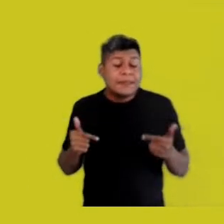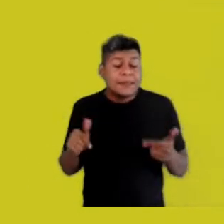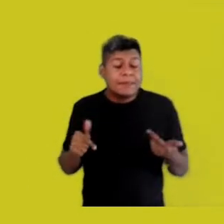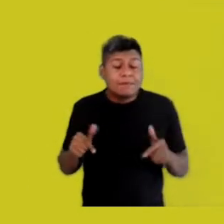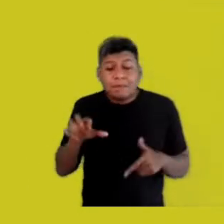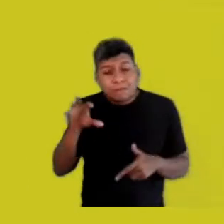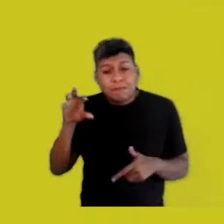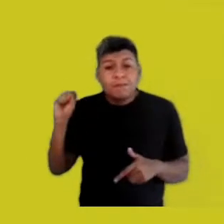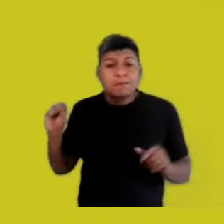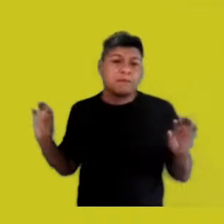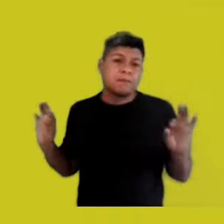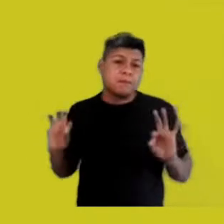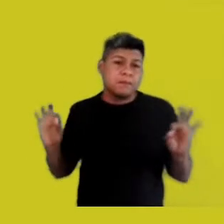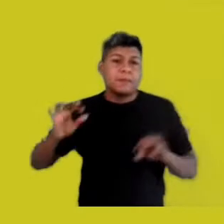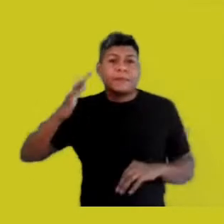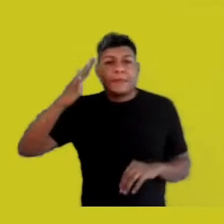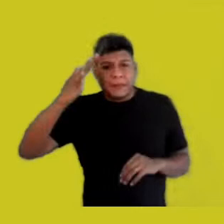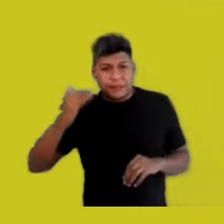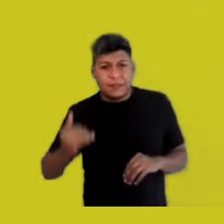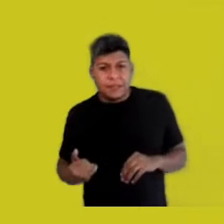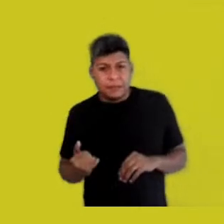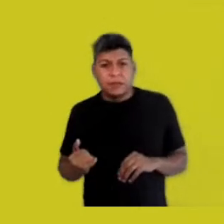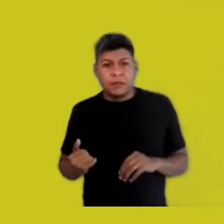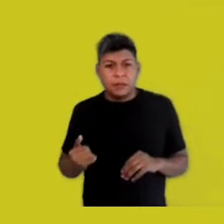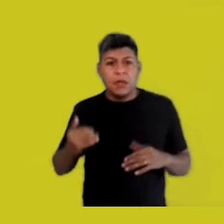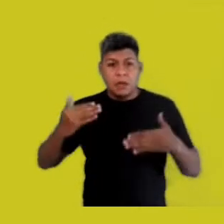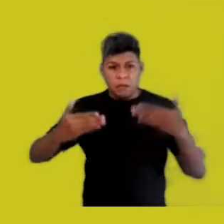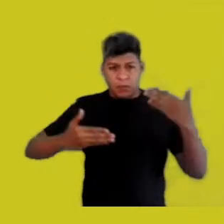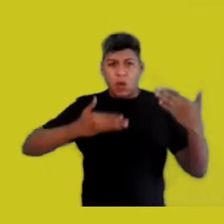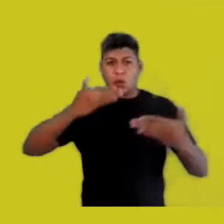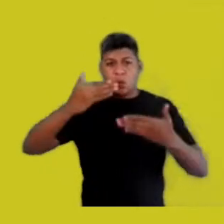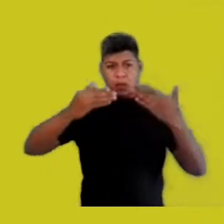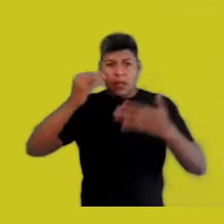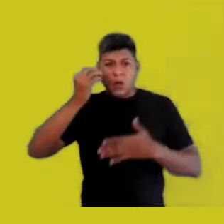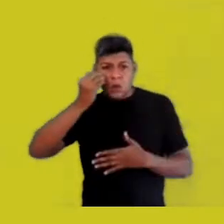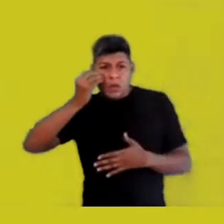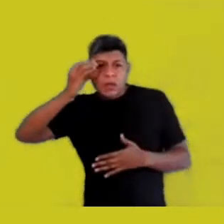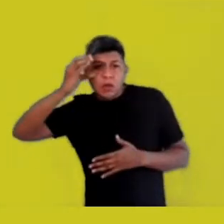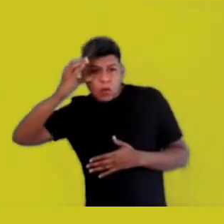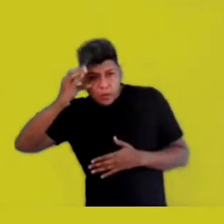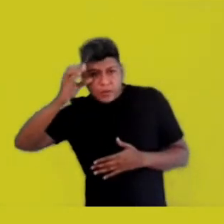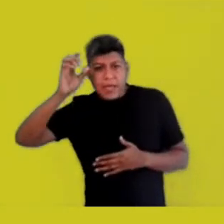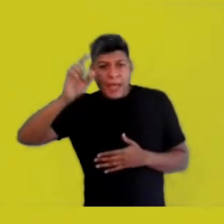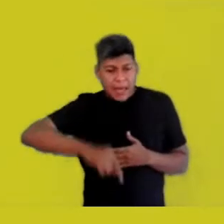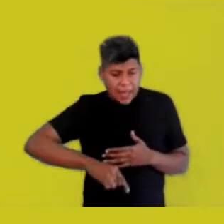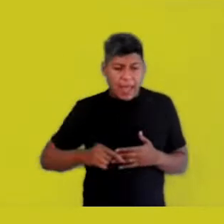to this wisdom and knowledge production which is extremely erudite and complex